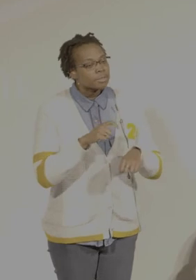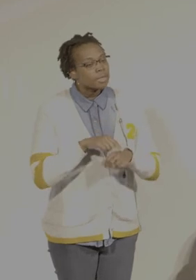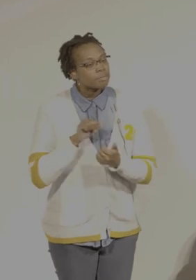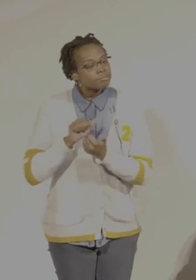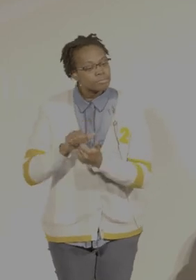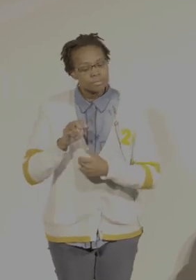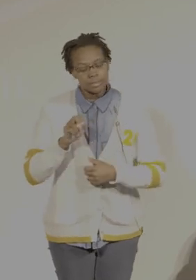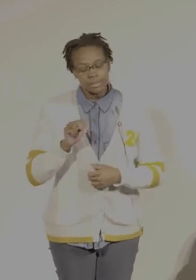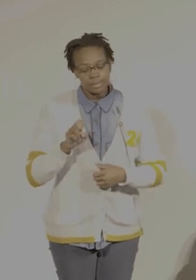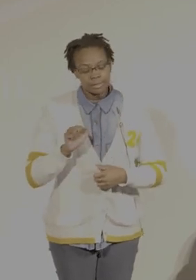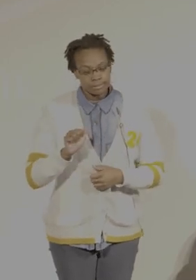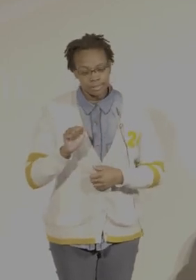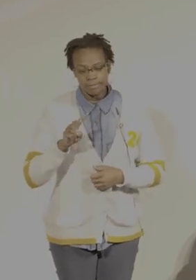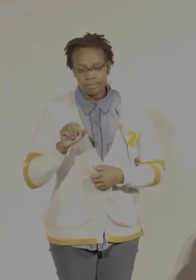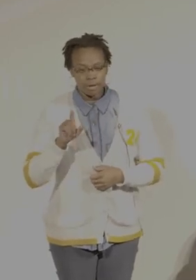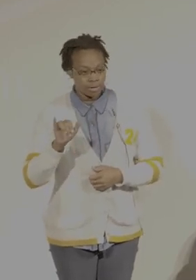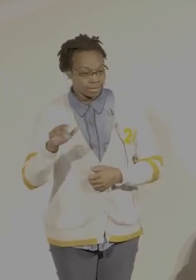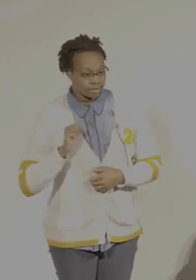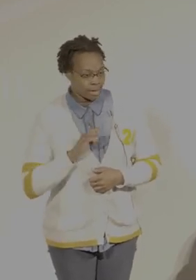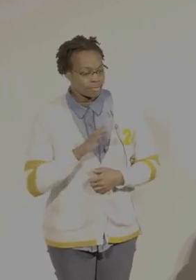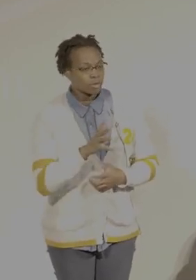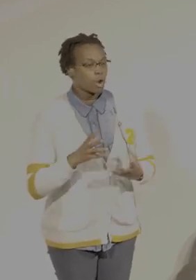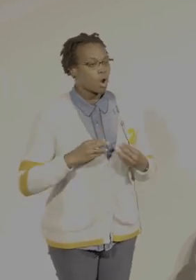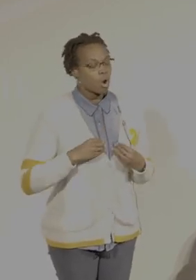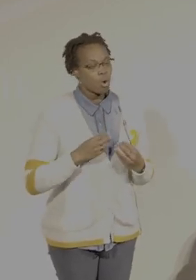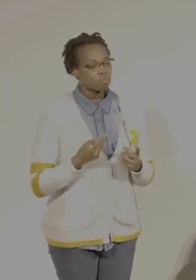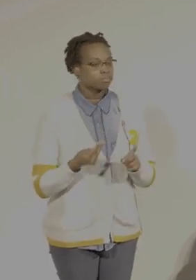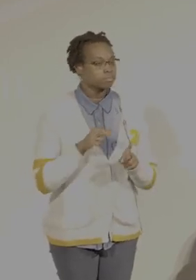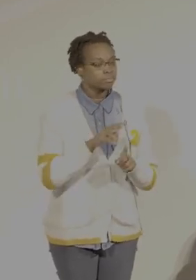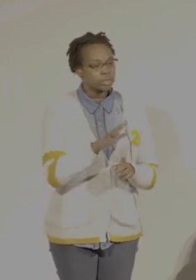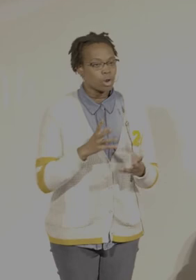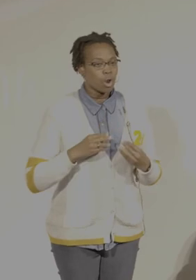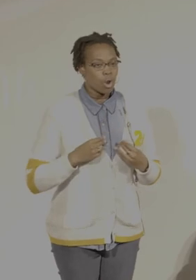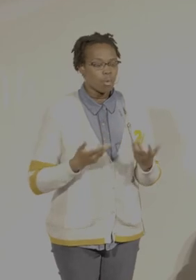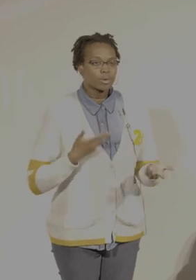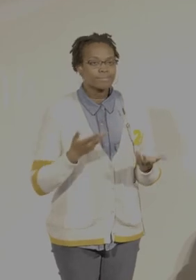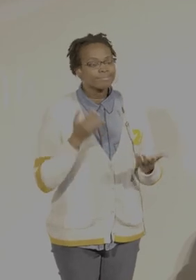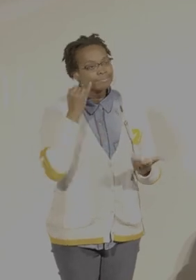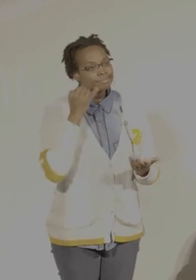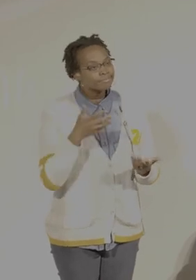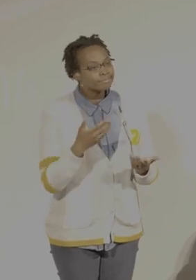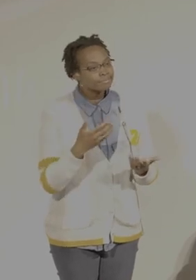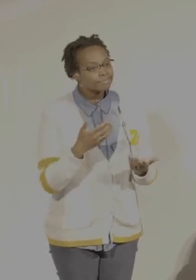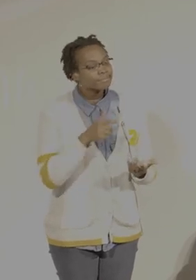and his staff, your own aptitude and your own, I suppose, tolerance